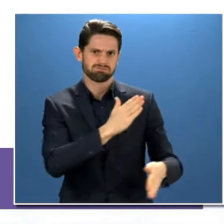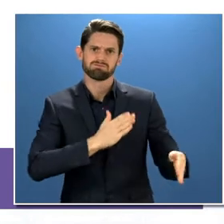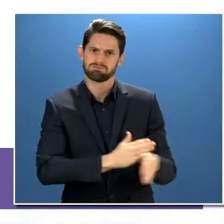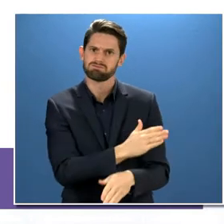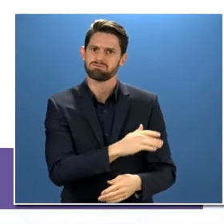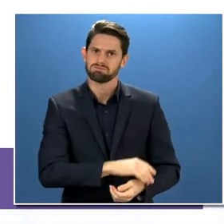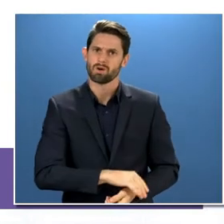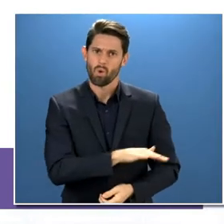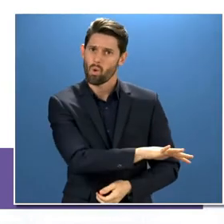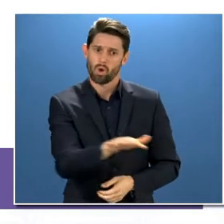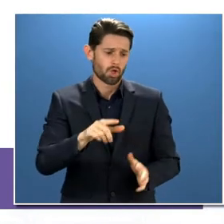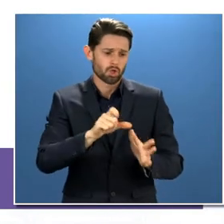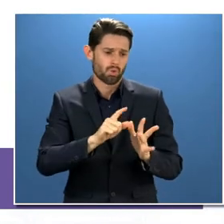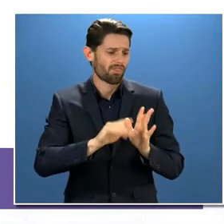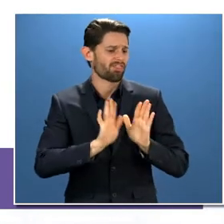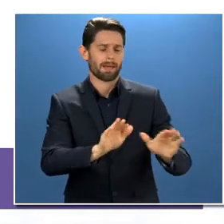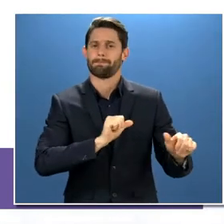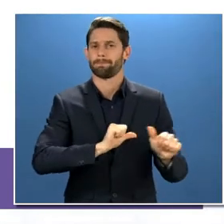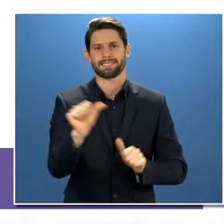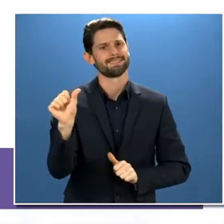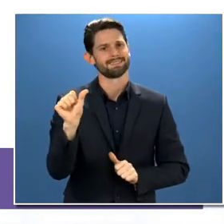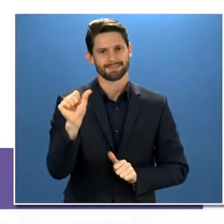to do their best in the circumstances.